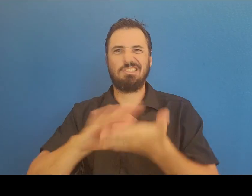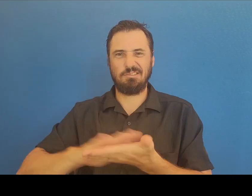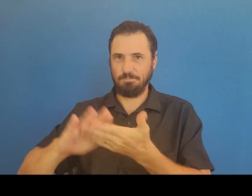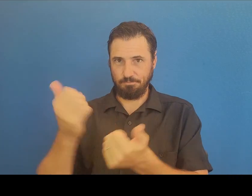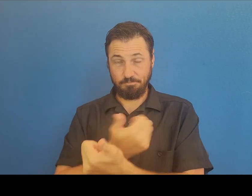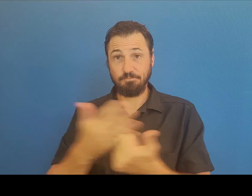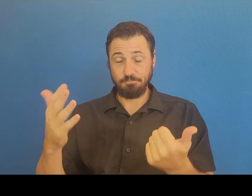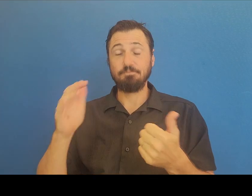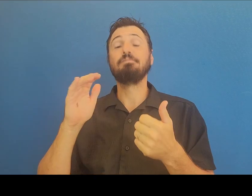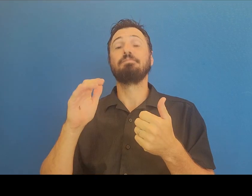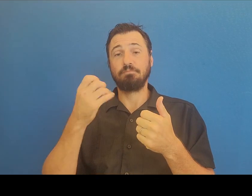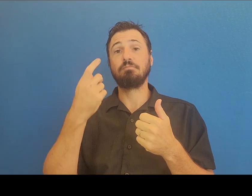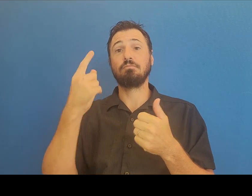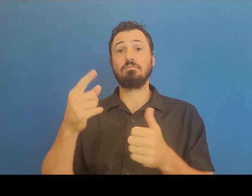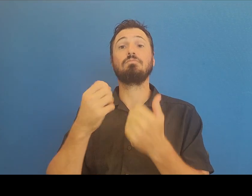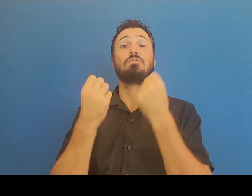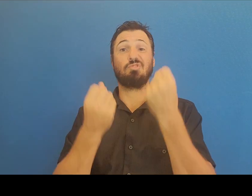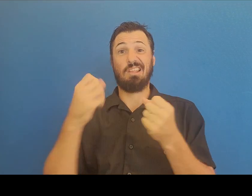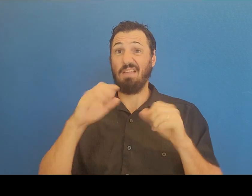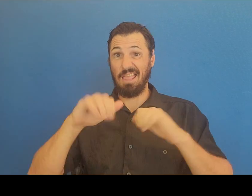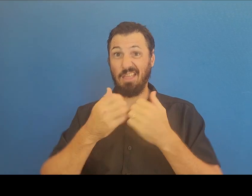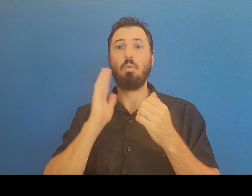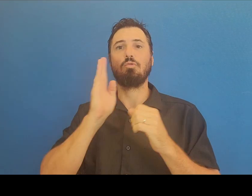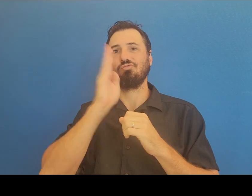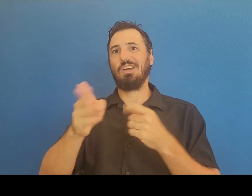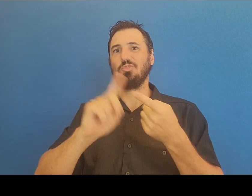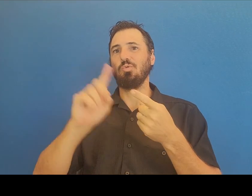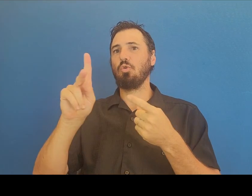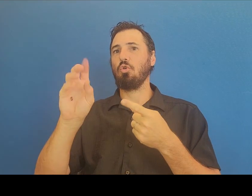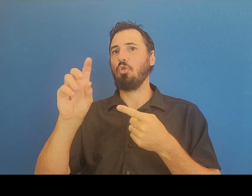of the Tree Tunnel. During this road closure, traffic will be diverted to Kōloa Road